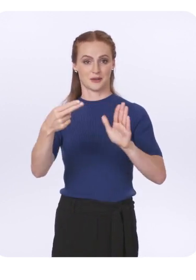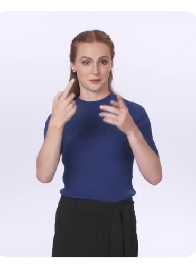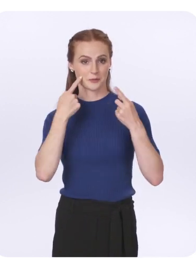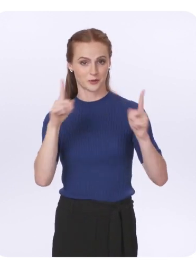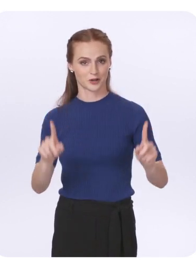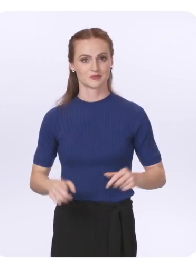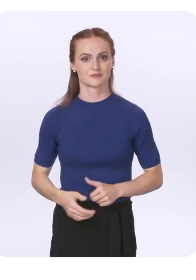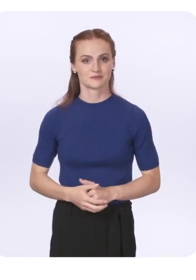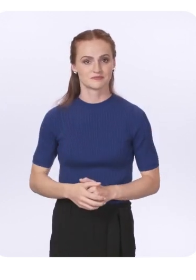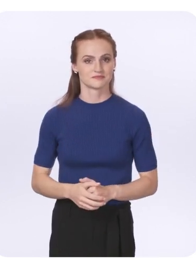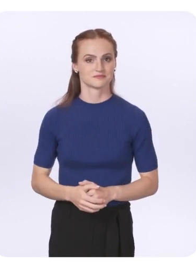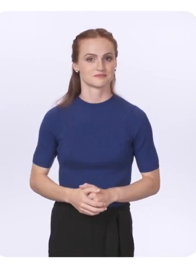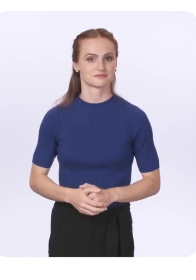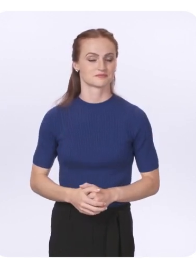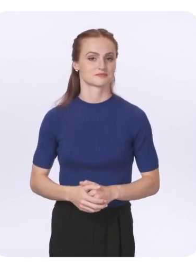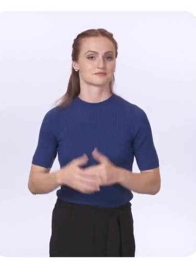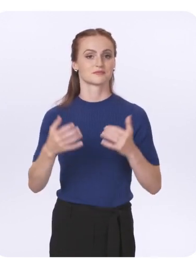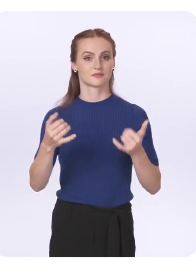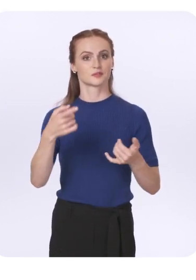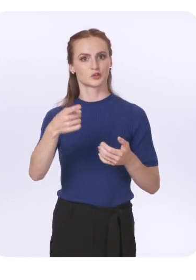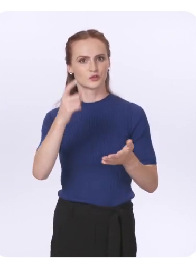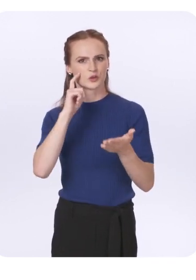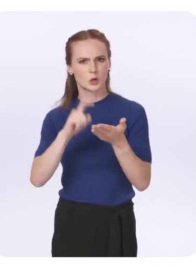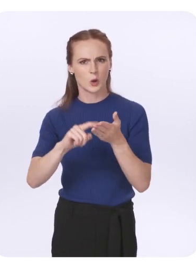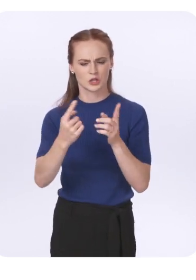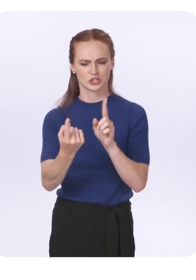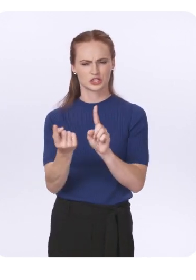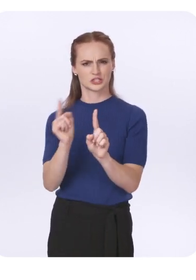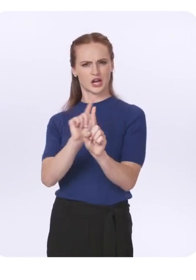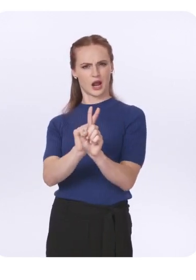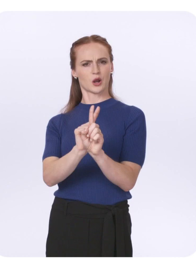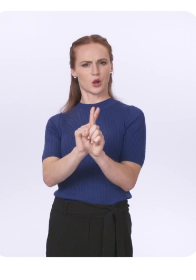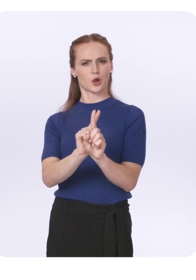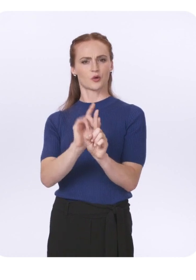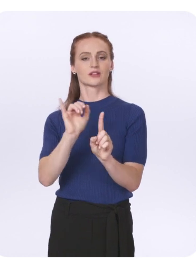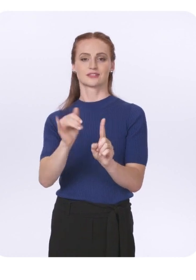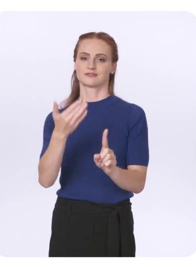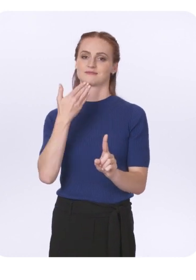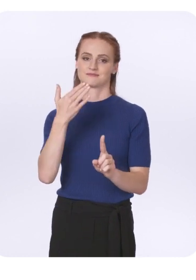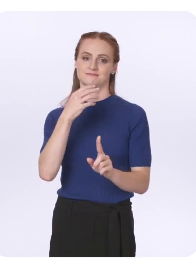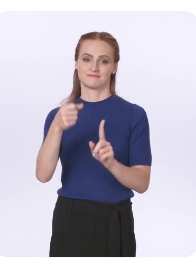that’s thanks to our hit-testing against the planes right underneath.